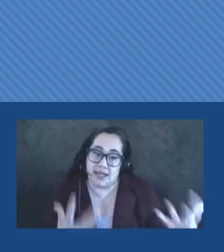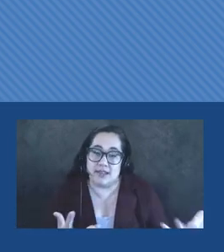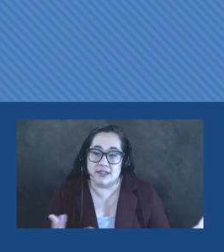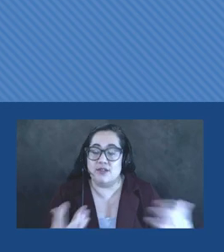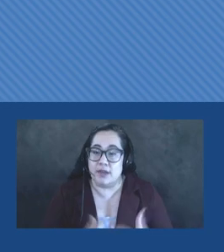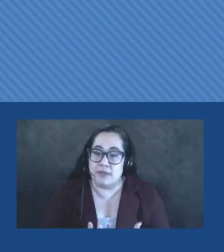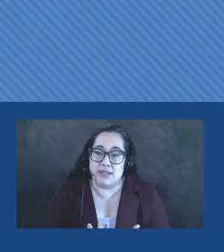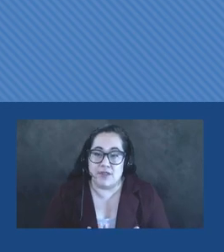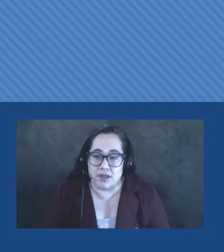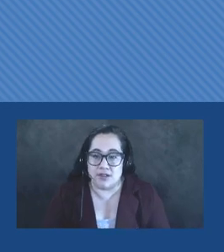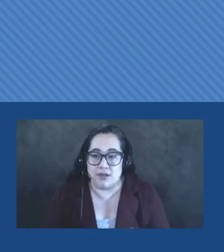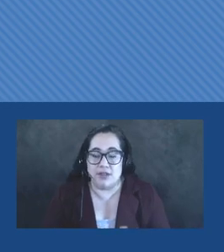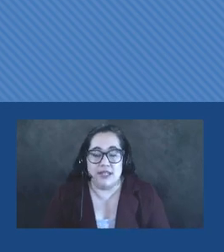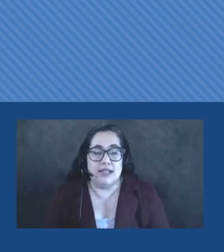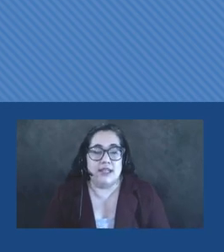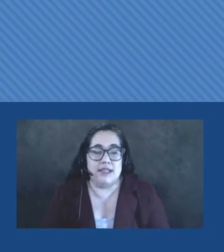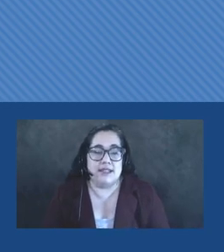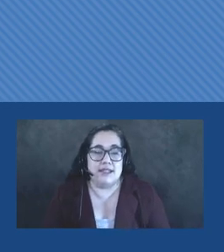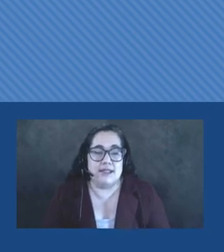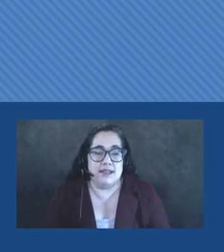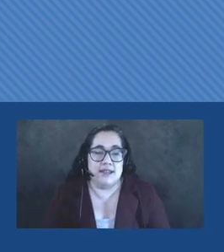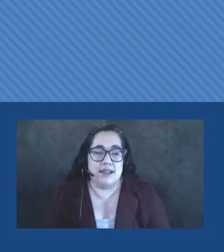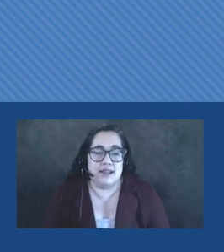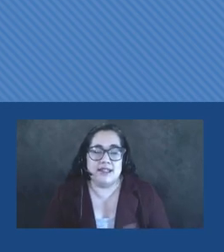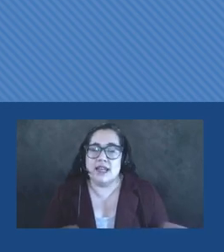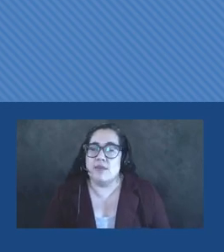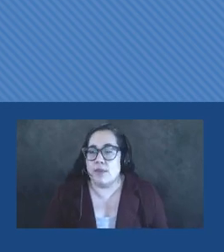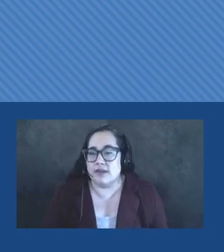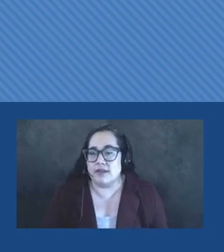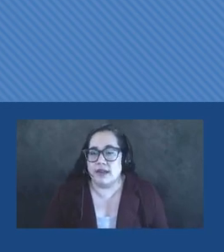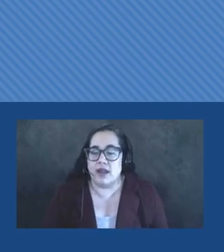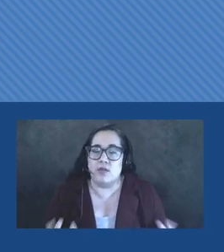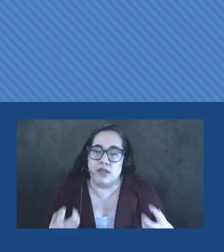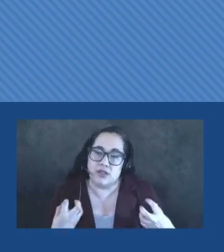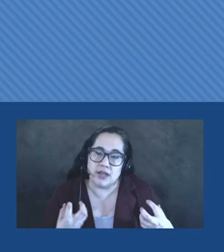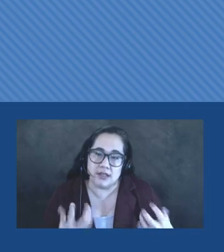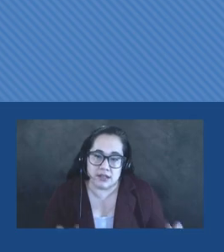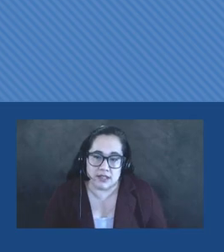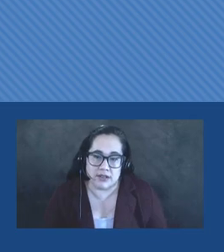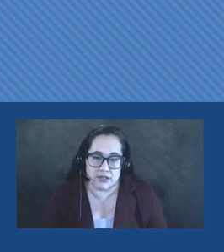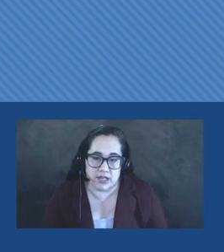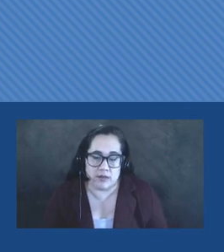say this to remind myself also is just take a moment and really try to clearly understand with